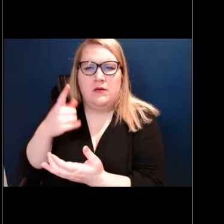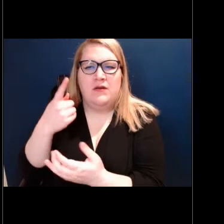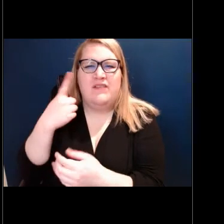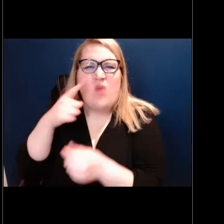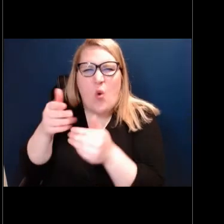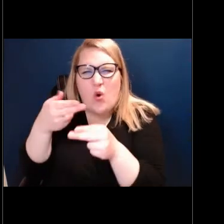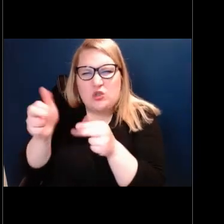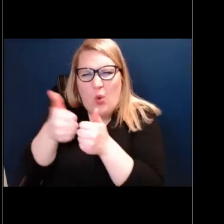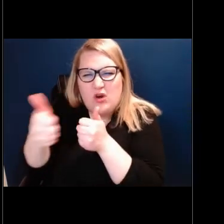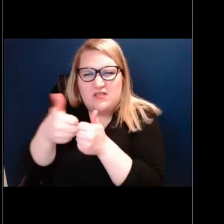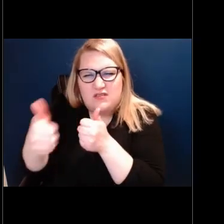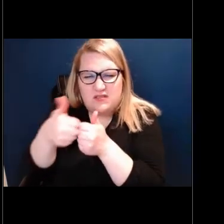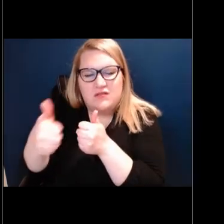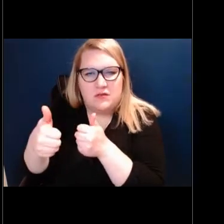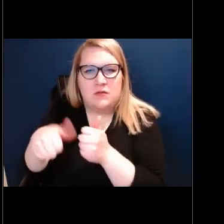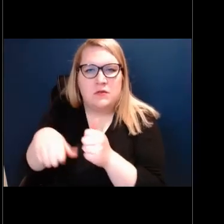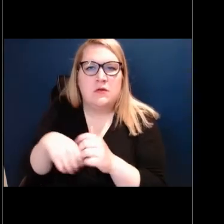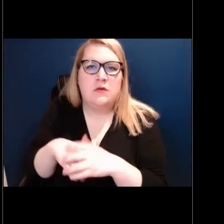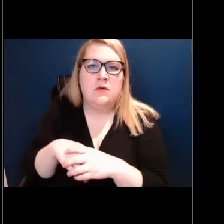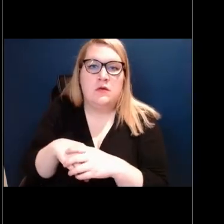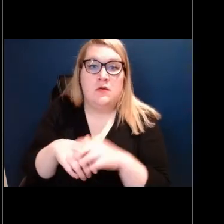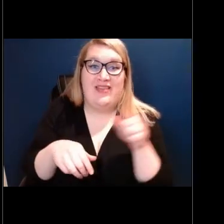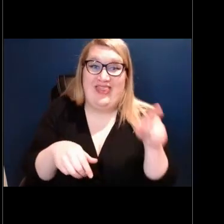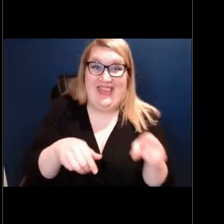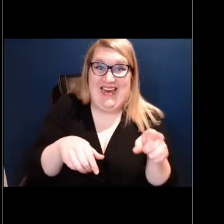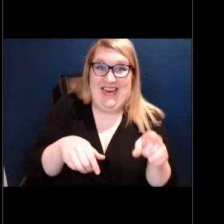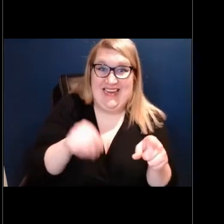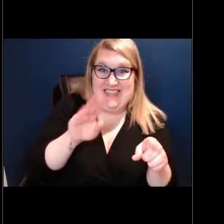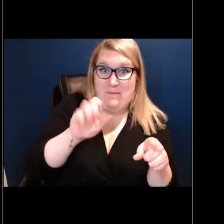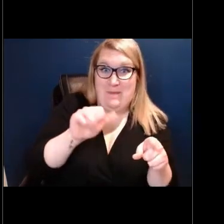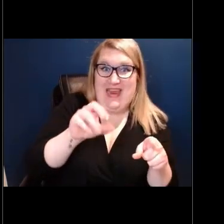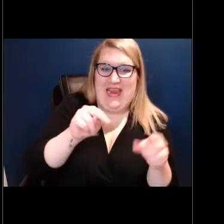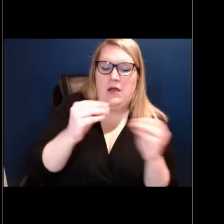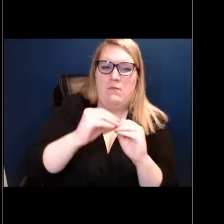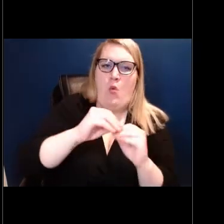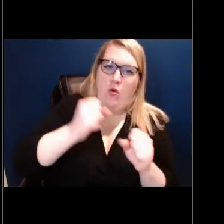and these beacons are a higher power, so that they can get up to the satellites.